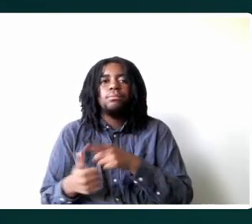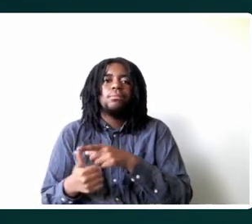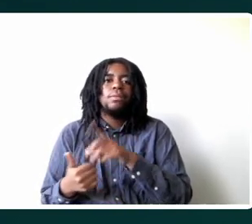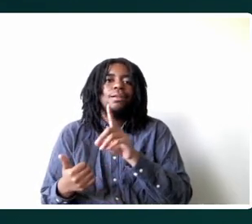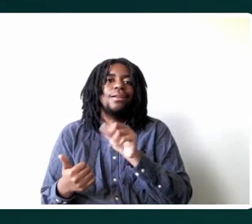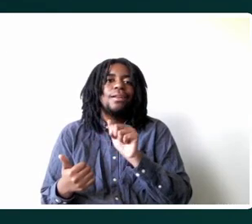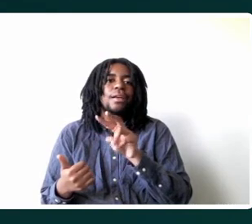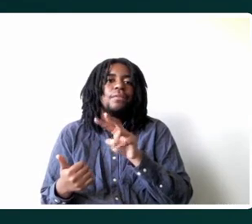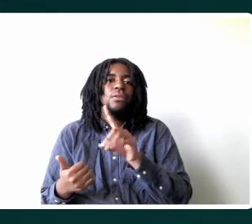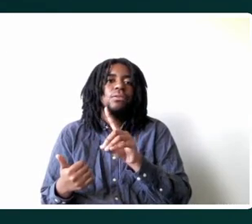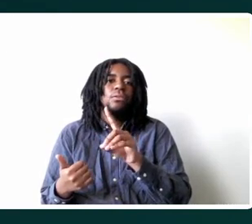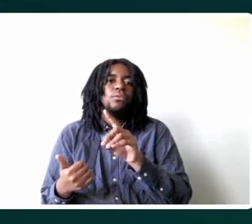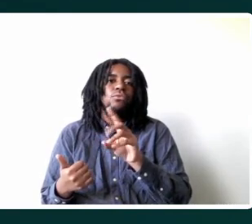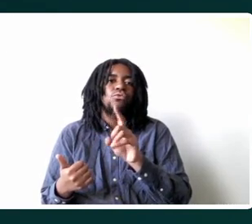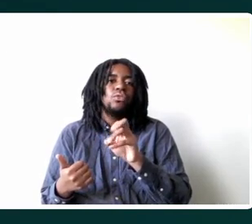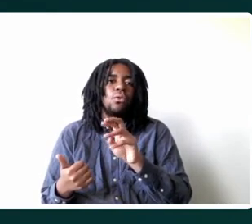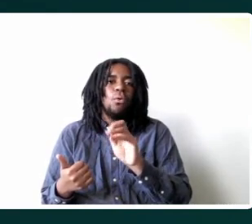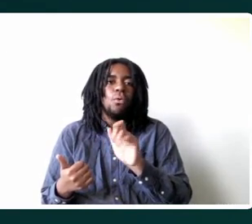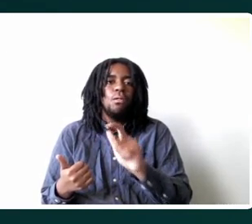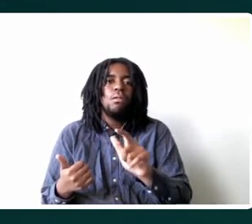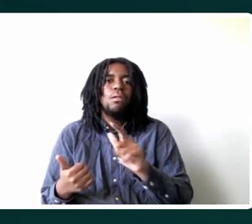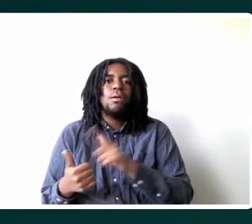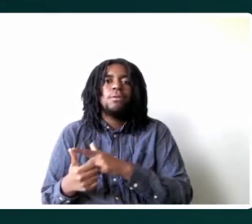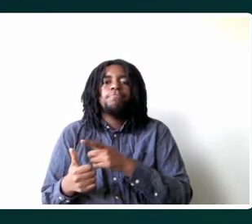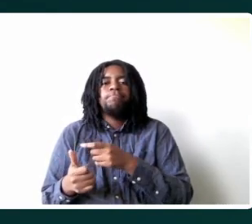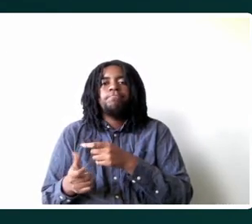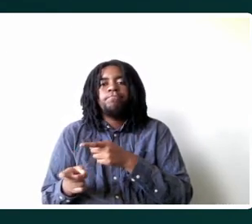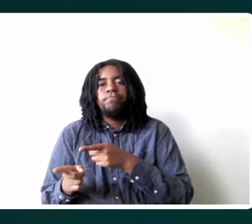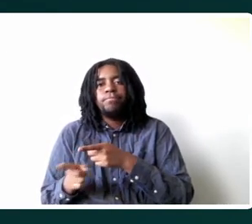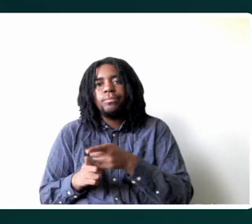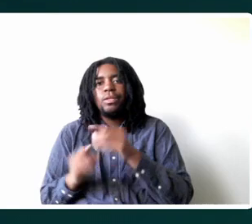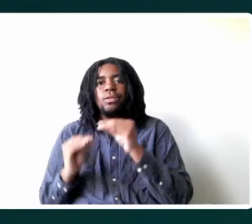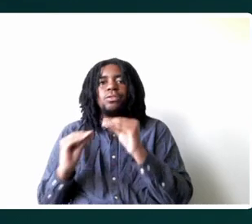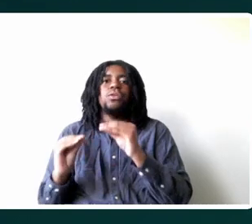and artist, taught at Howard, taught at Fisk University, and then at -- taught at University